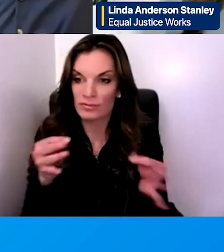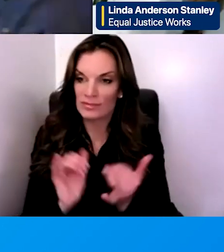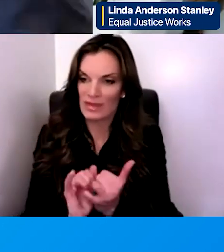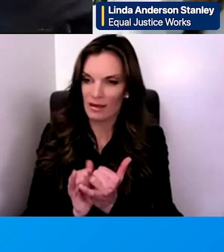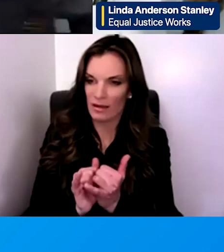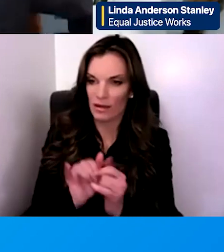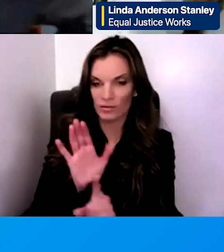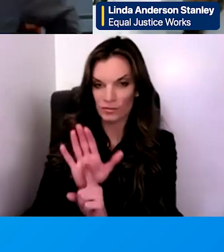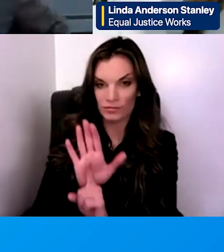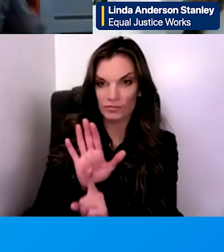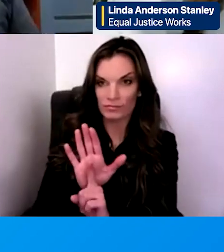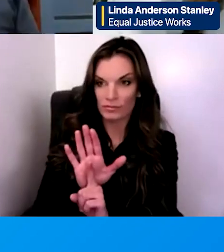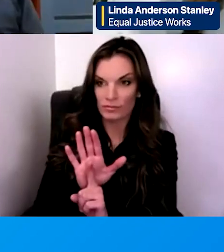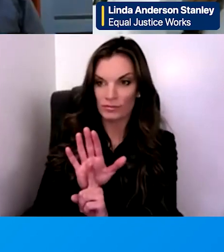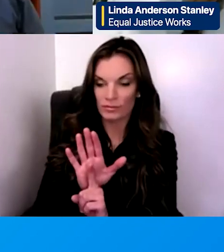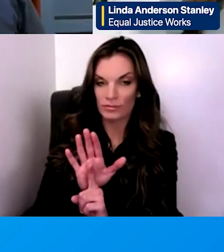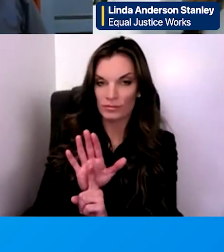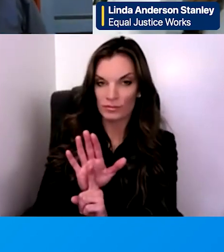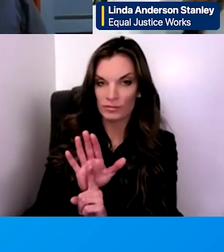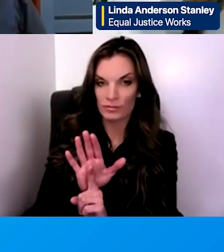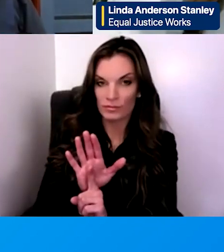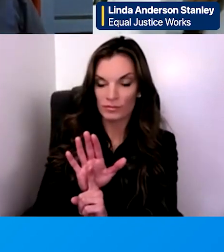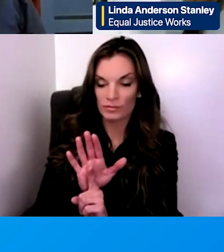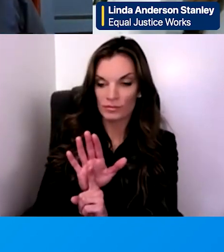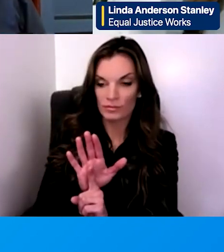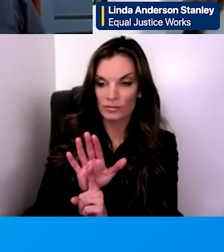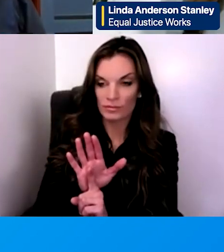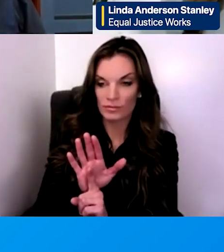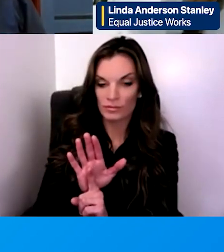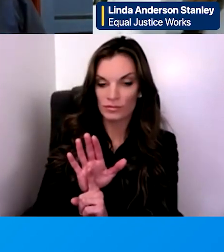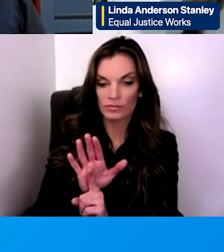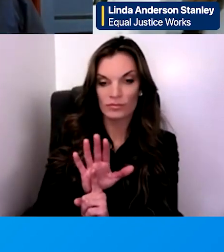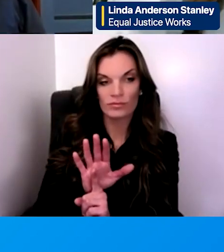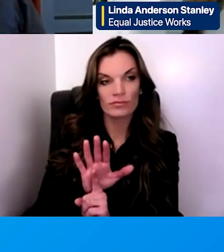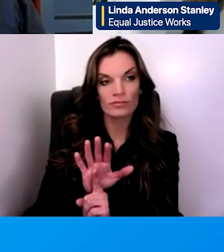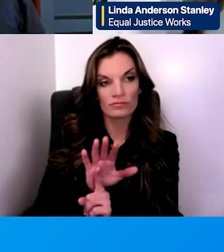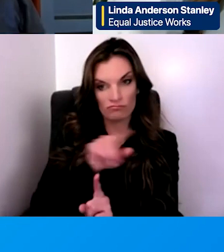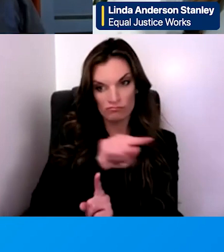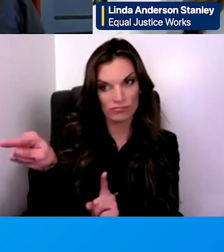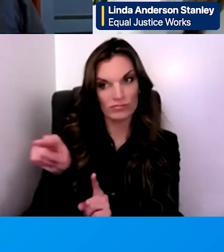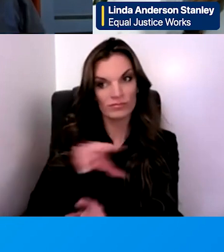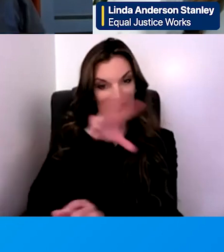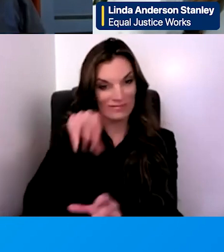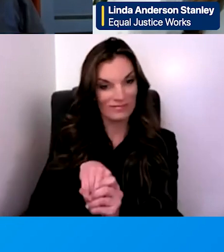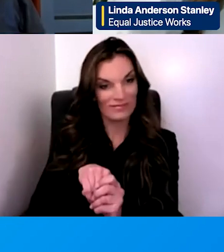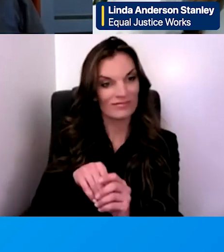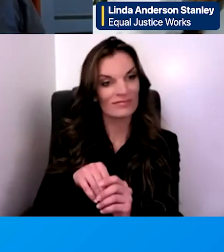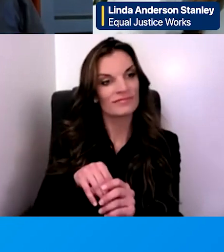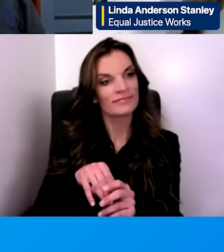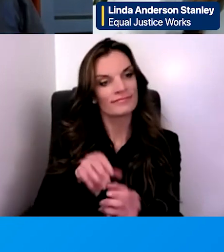significant and substantial intervention help with some of the systemic fixes that